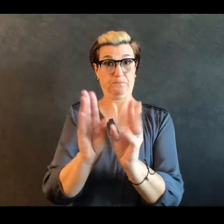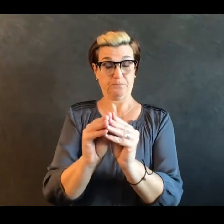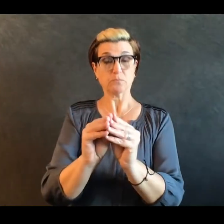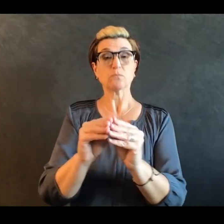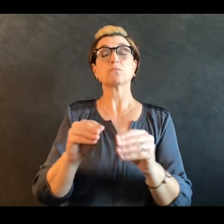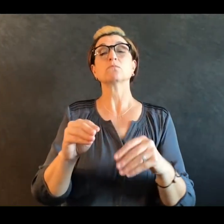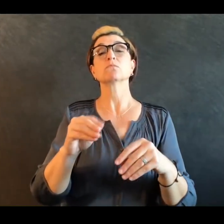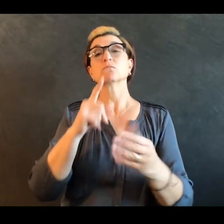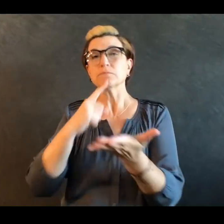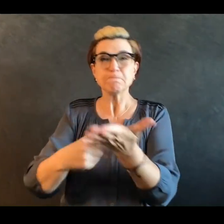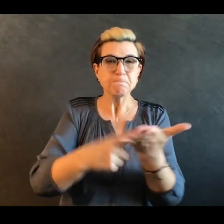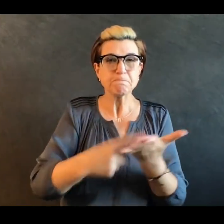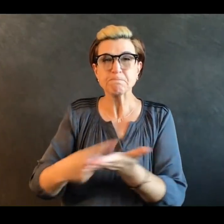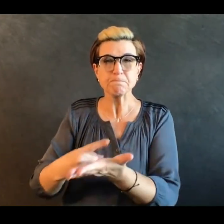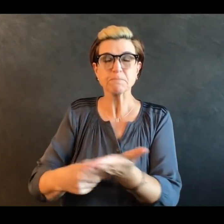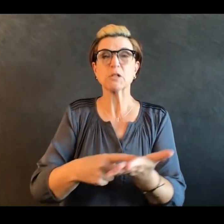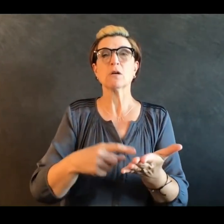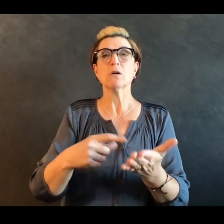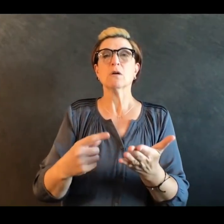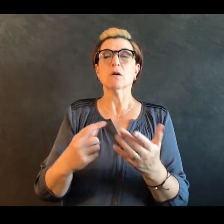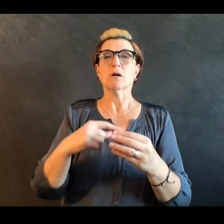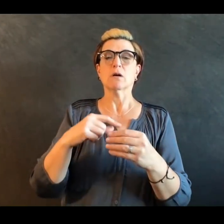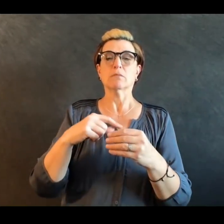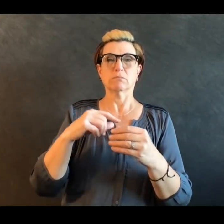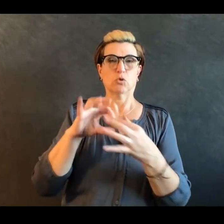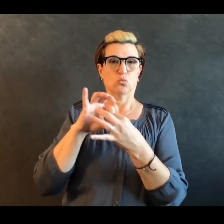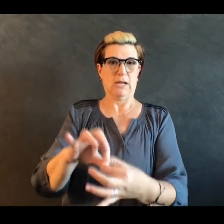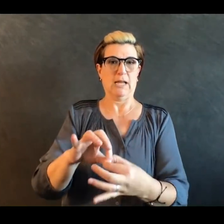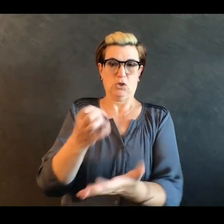speed and we really think with all of the stimulus and all of the pent-up